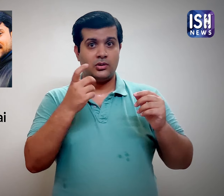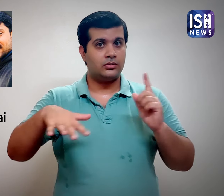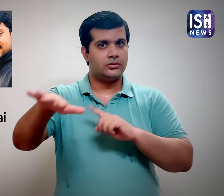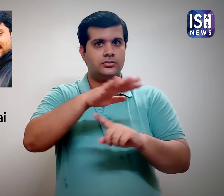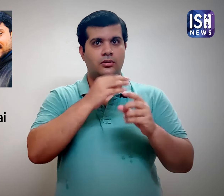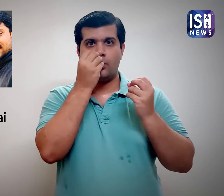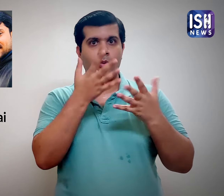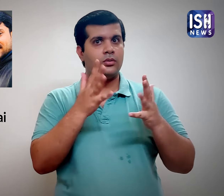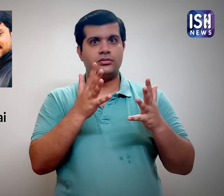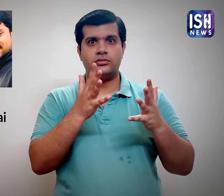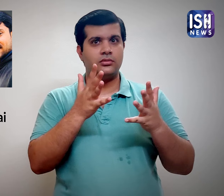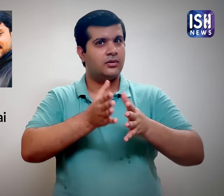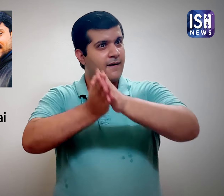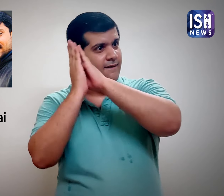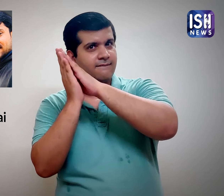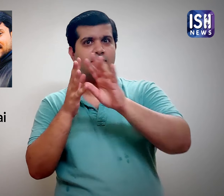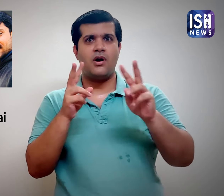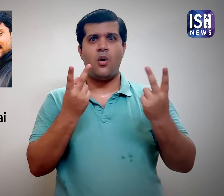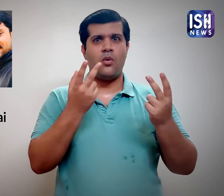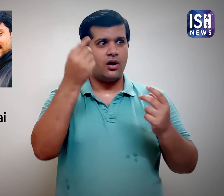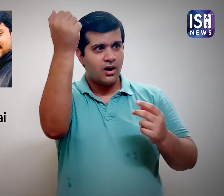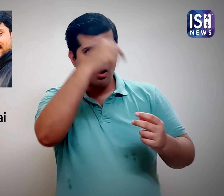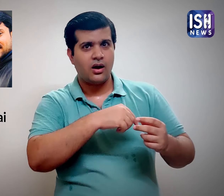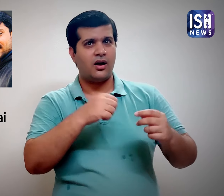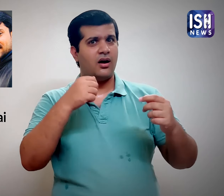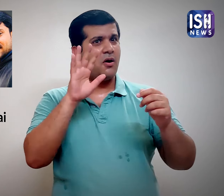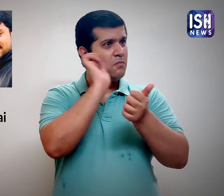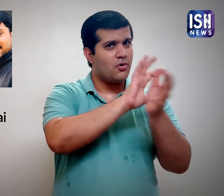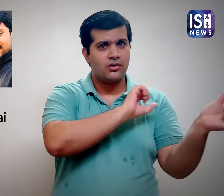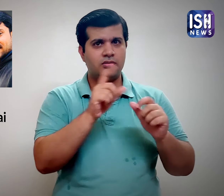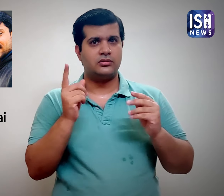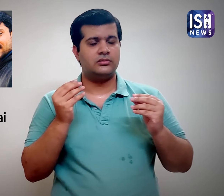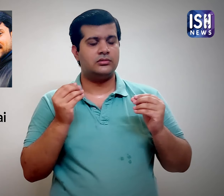He was hesitant because Jamkhed was a dangerous area and Sachin could get assaulted or arrested by the police.